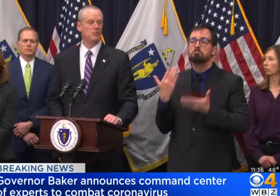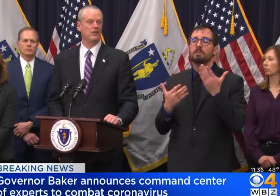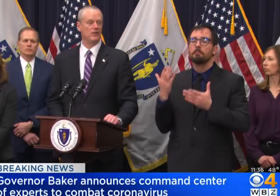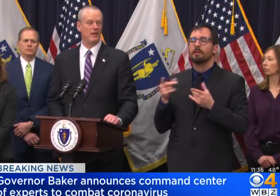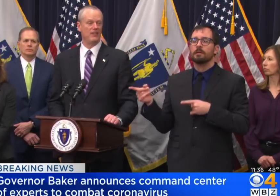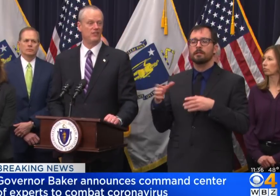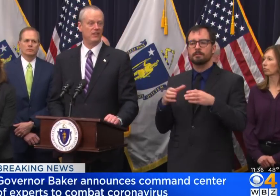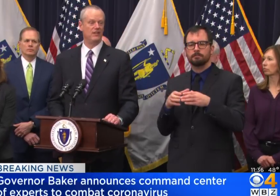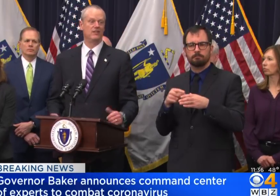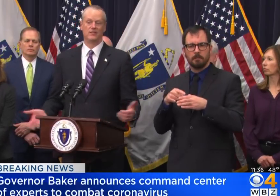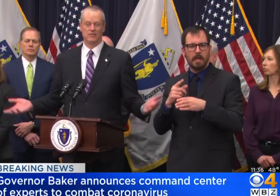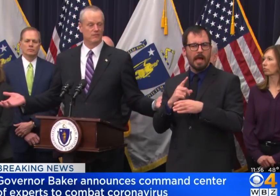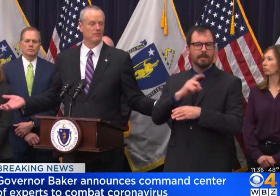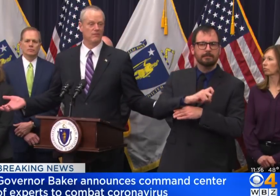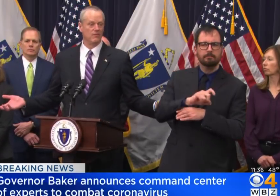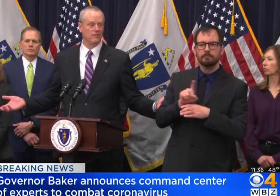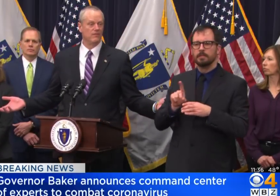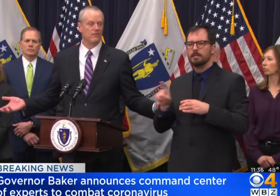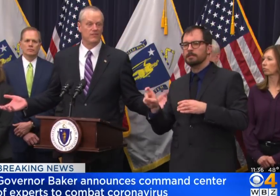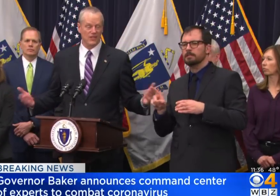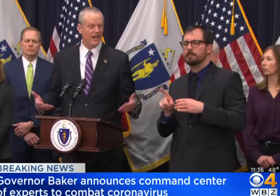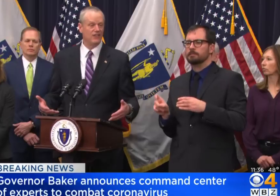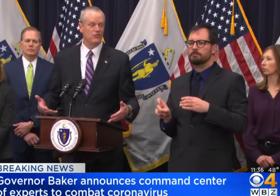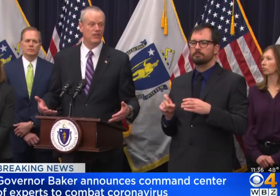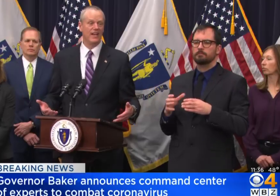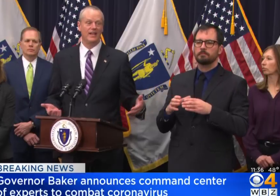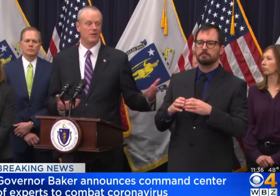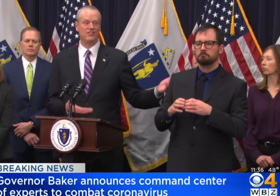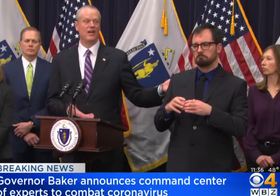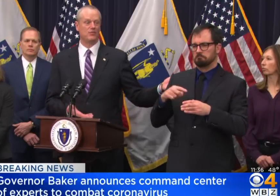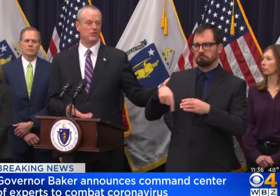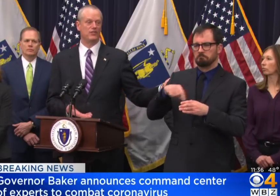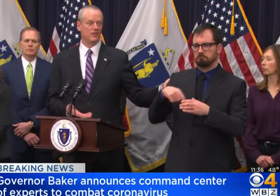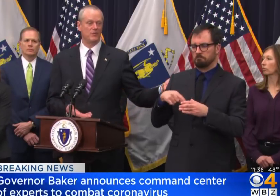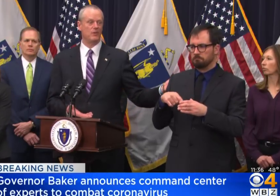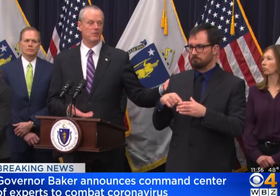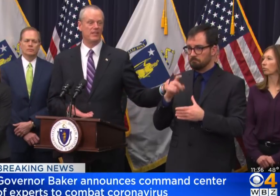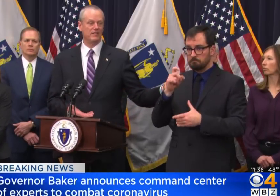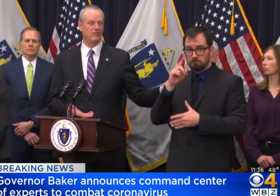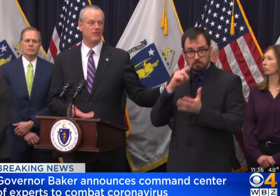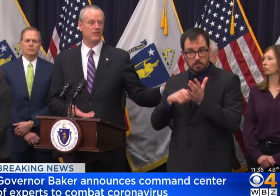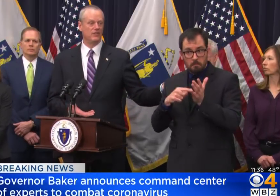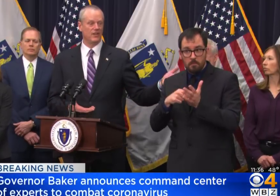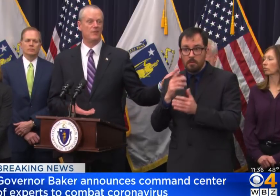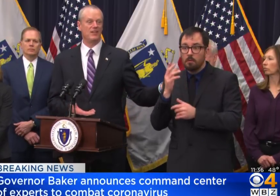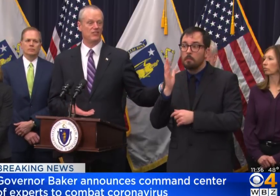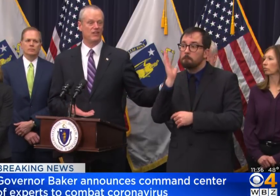THINK ABOUT THE THINGS WE NEED TO BE WORRYING ABOUT NEXT WEEK OR THE WEEK AFTER.